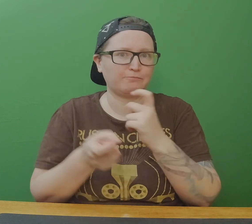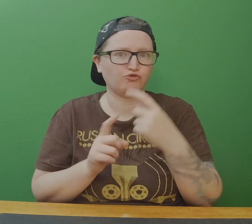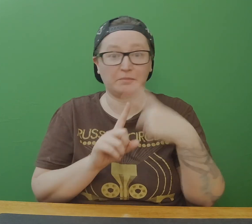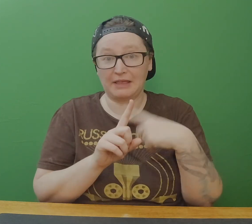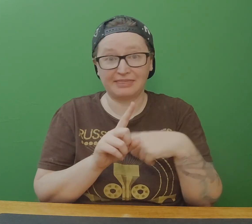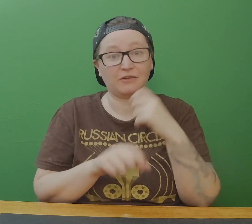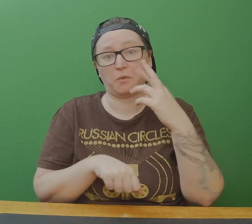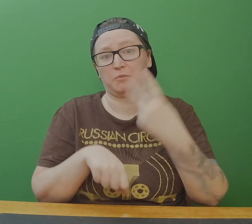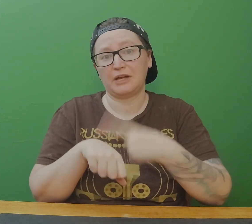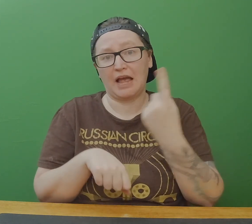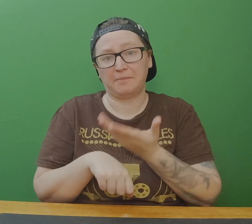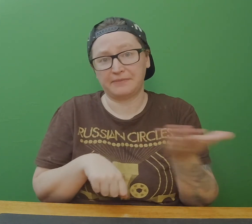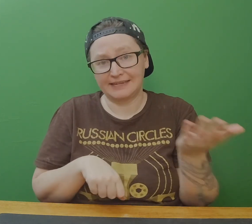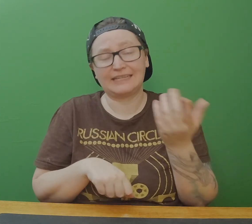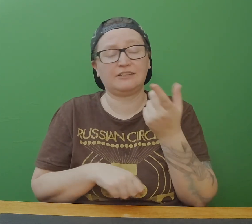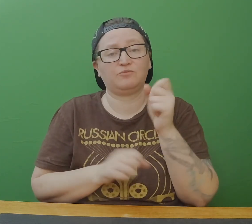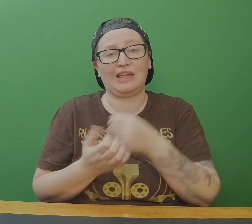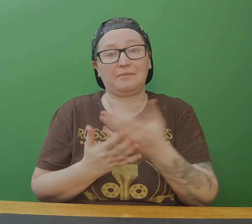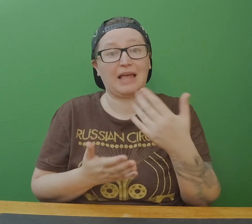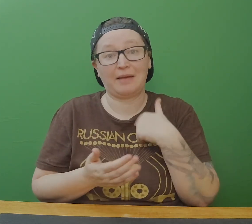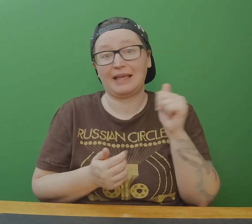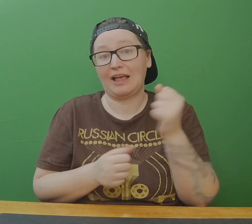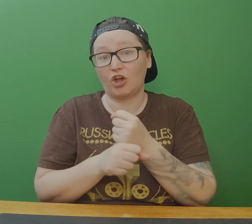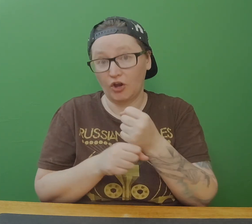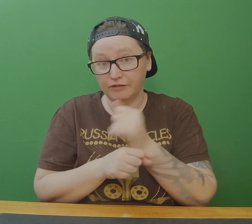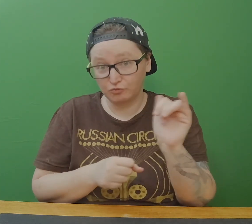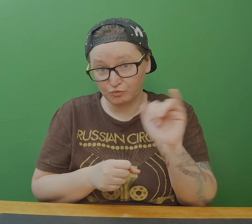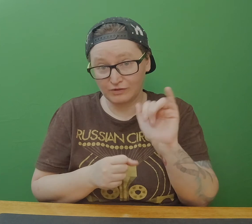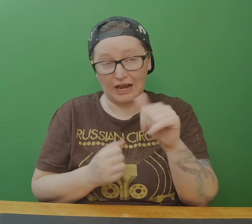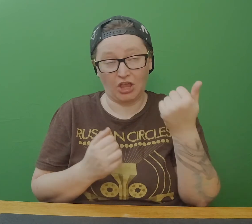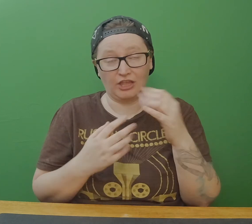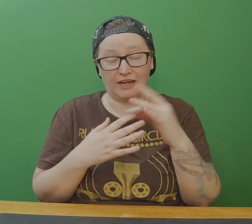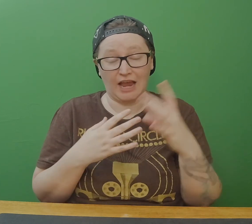that you can subscribe to monthly or as a one-time deal and also you can buy me a coffees